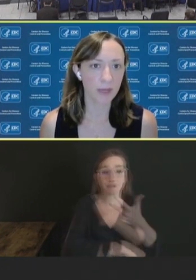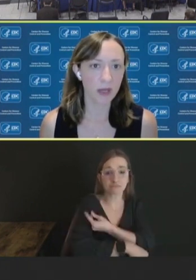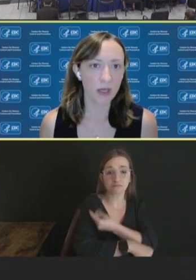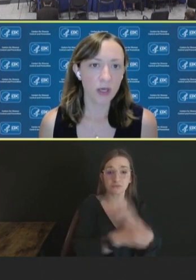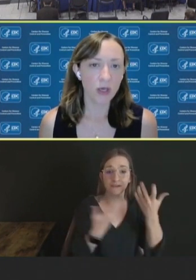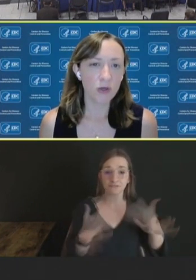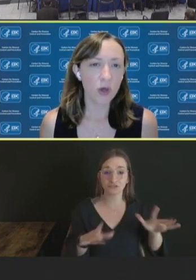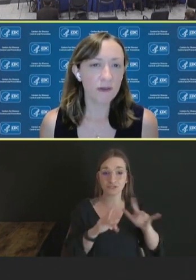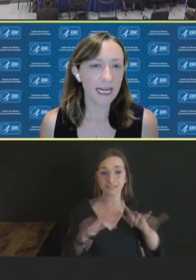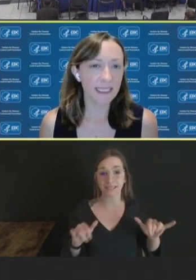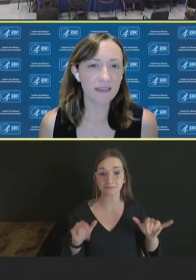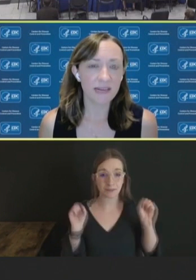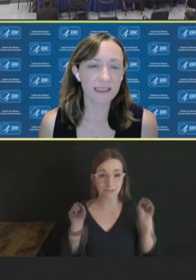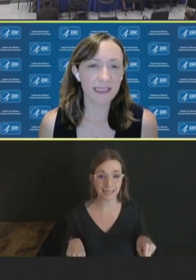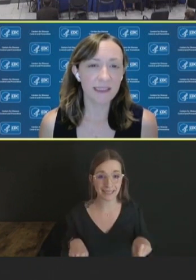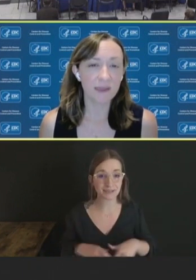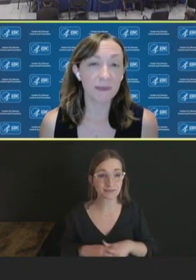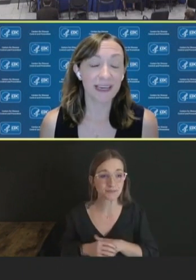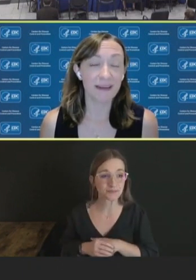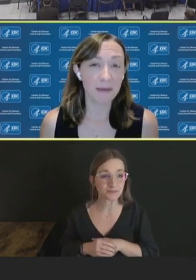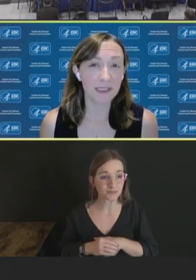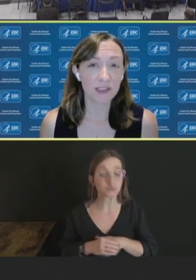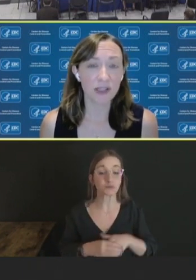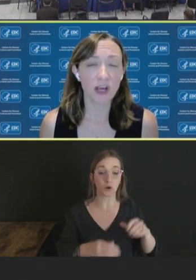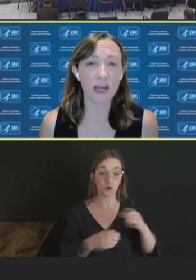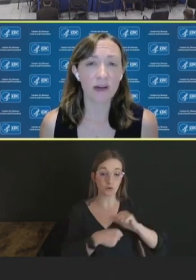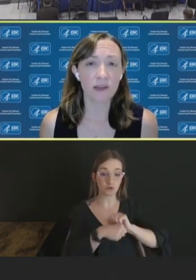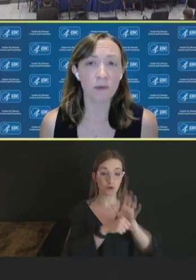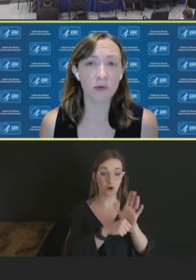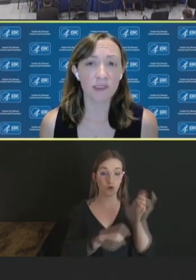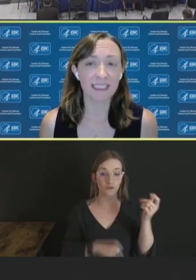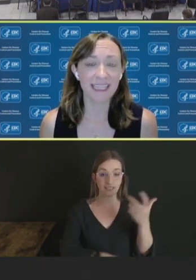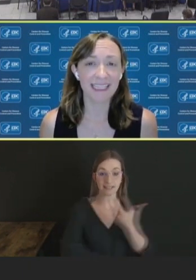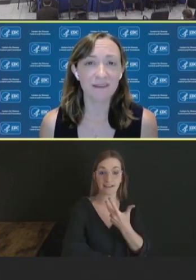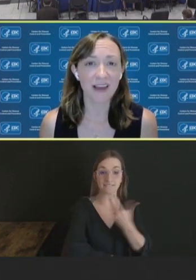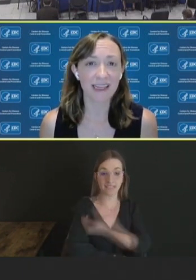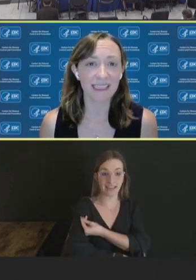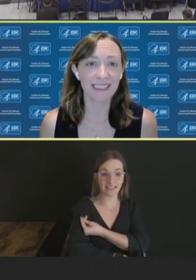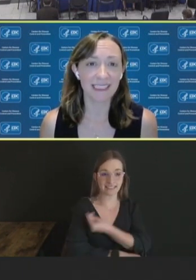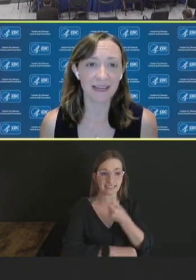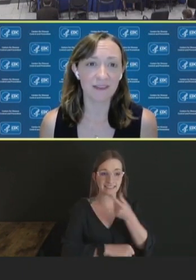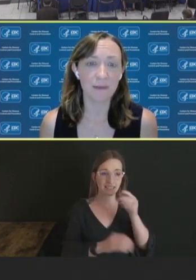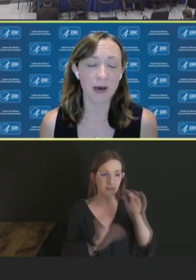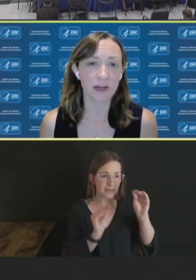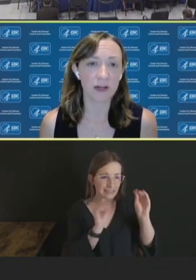COVID-19 vaccines are being administered under the most intensive vaccine safety monitoring